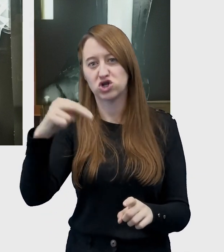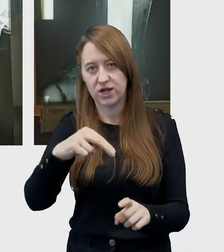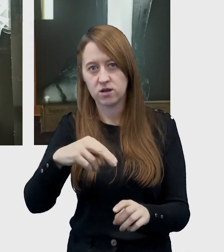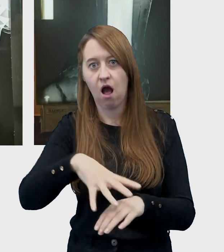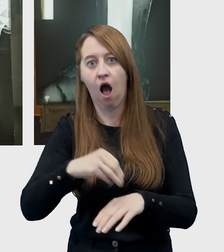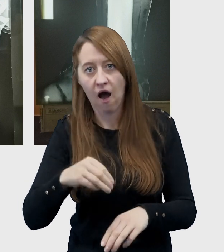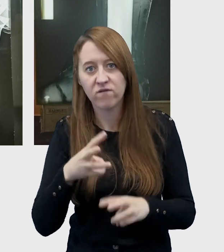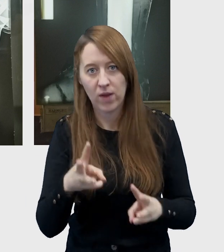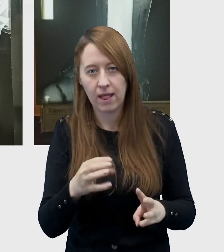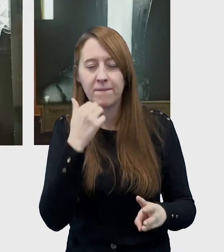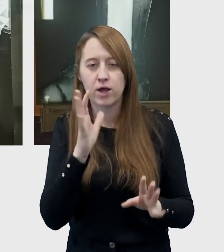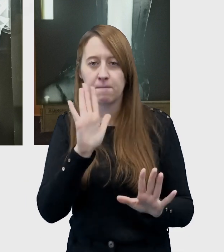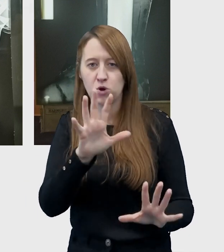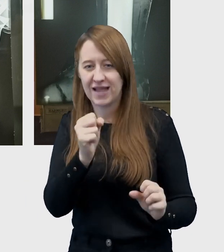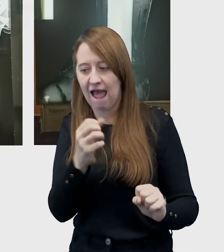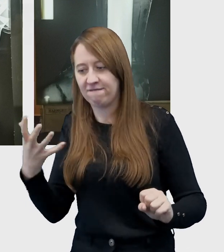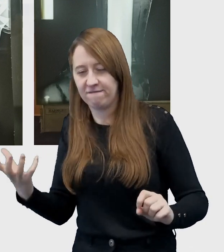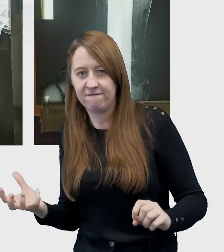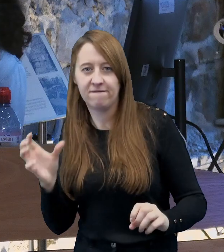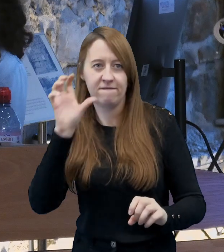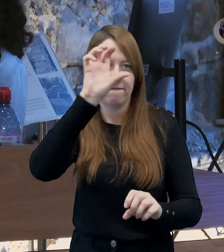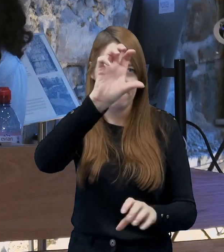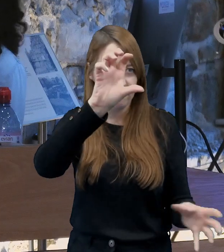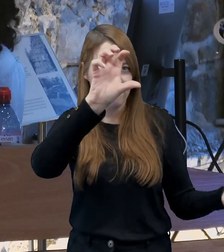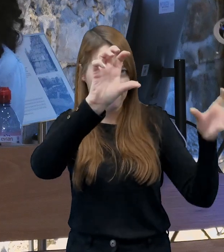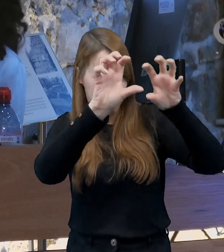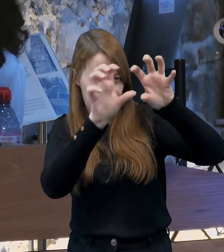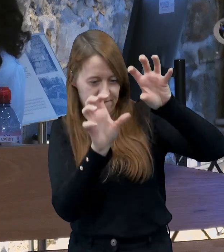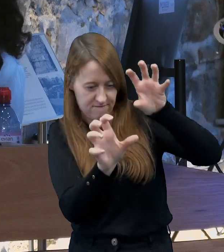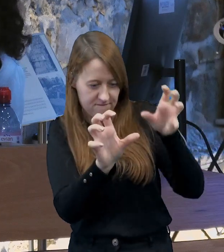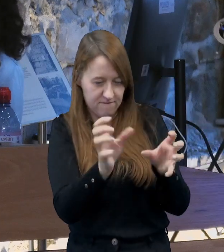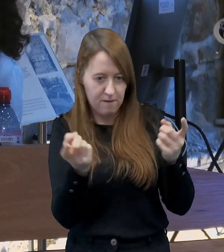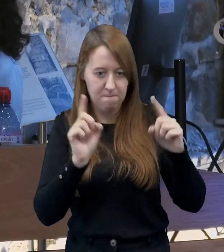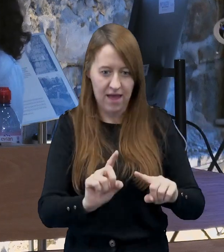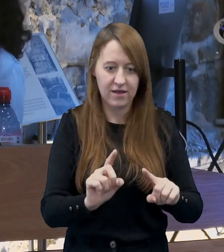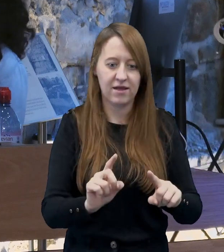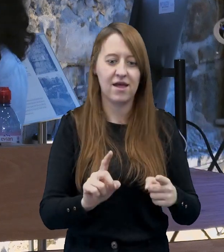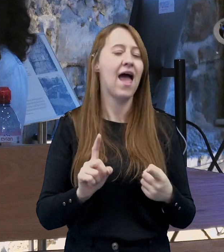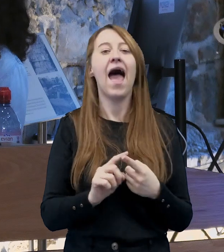So that's the other side of conservation. Listening to Harriet's speech, I realised I hadn't really come up